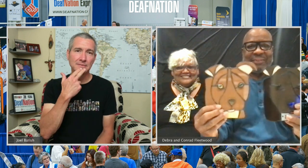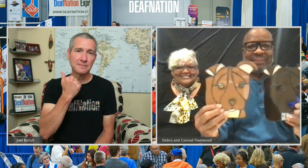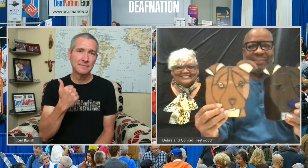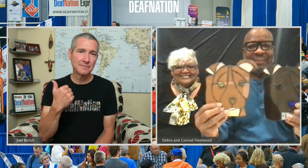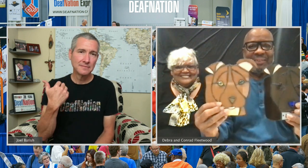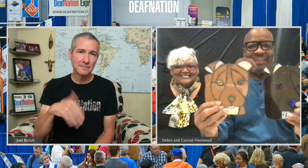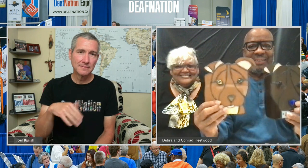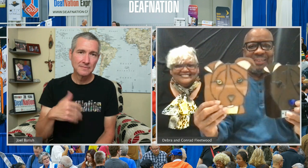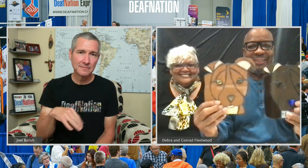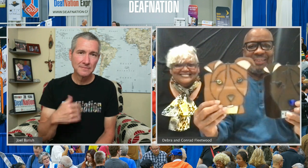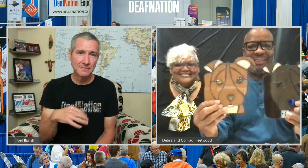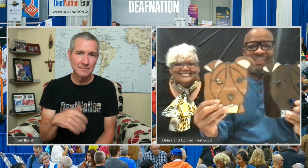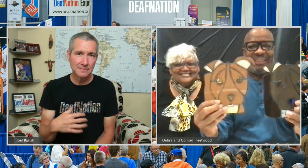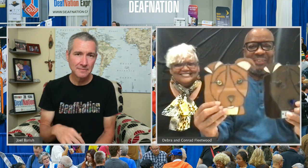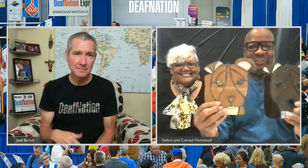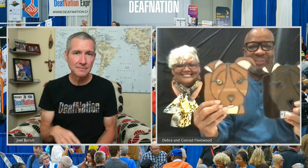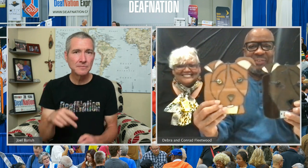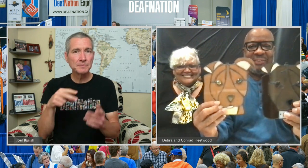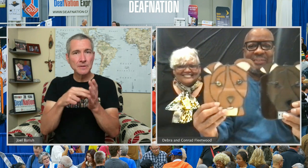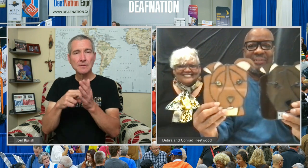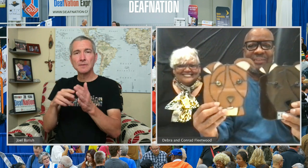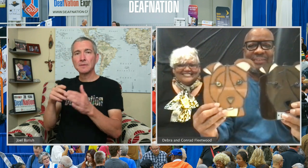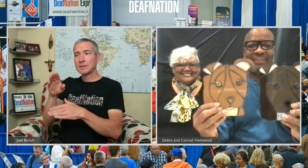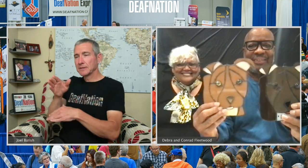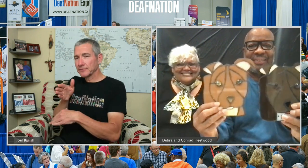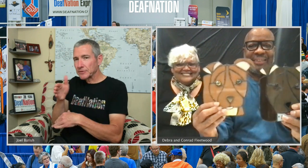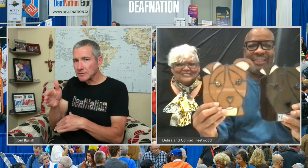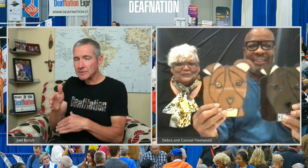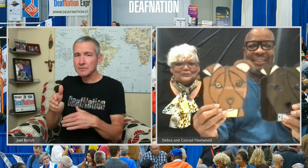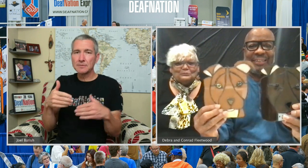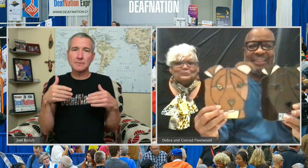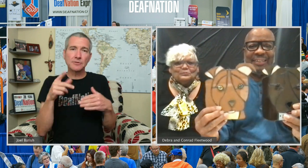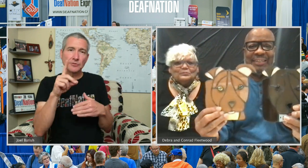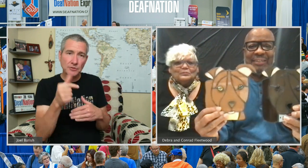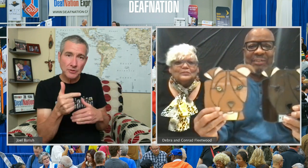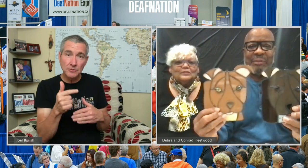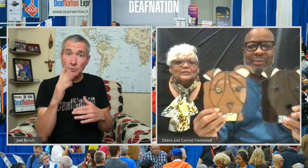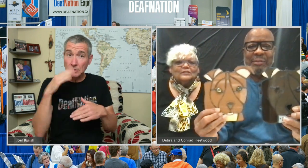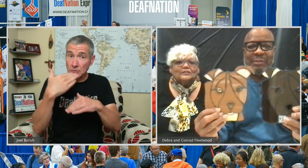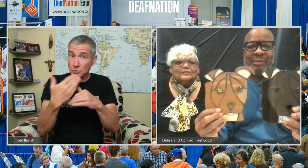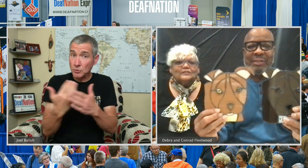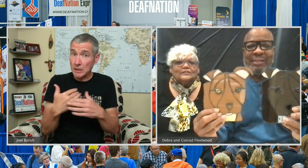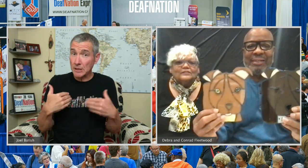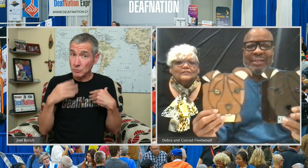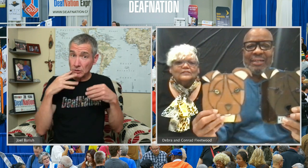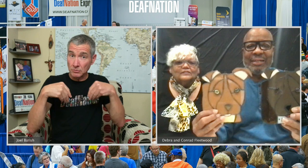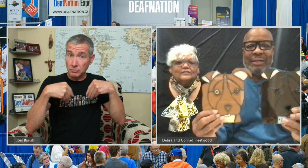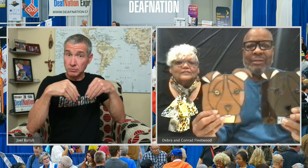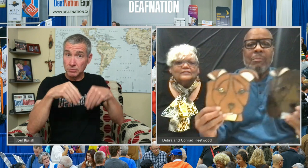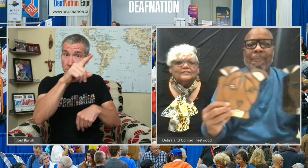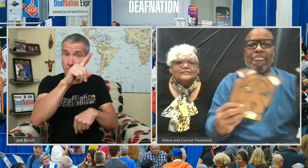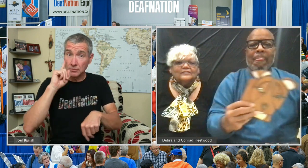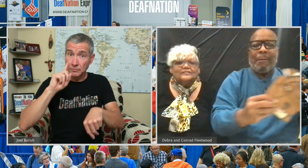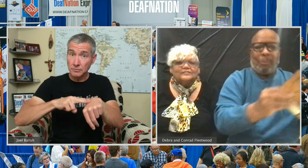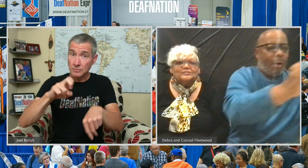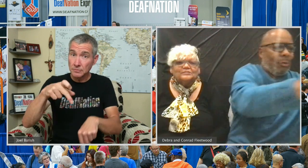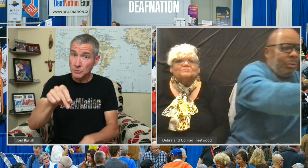Cute! Meaning, a fish, a dog, will there be a new animal next? Will you be selling at DeafNation Expo?